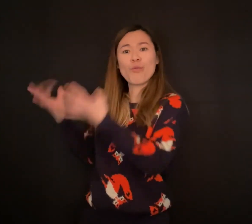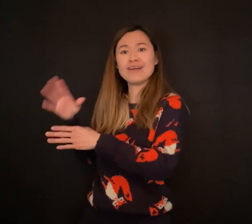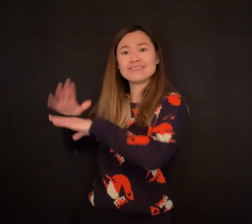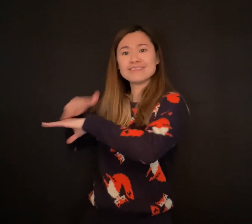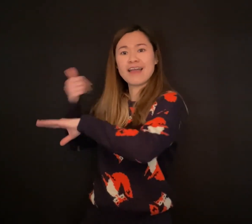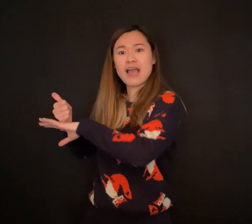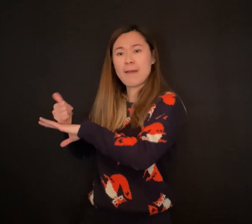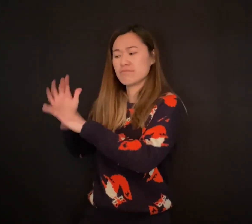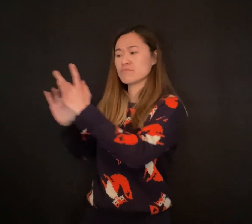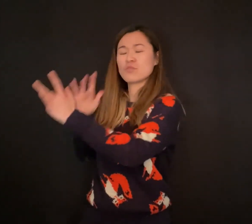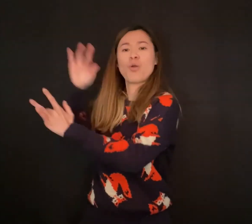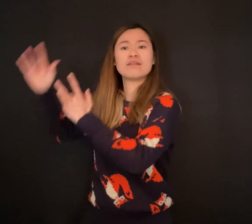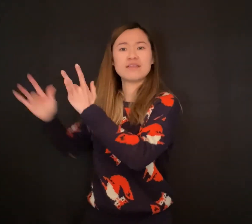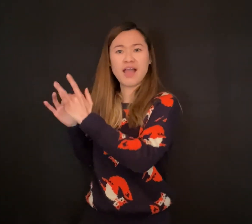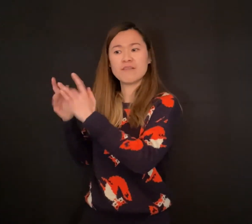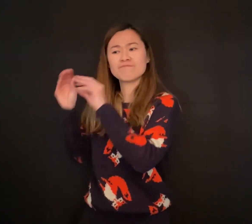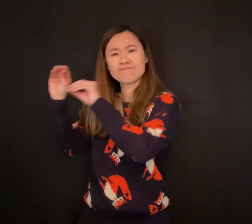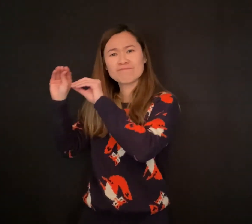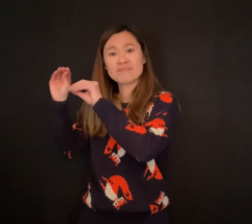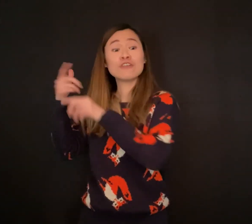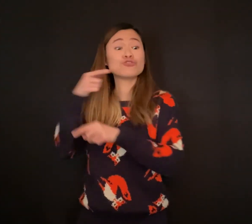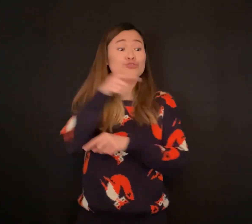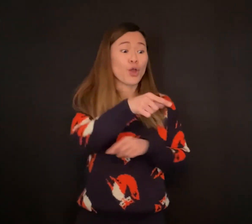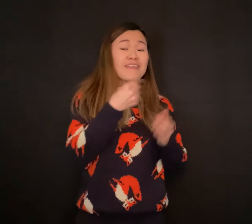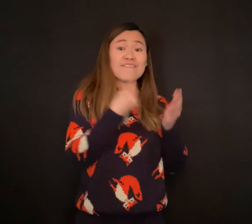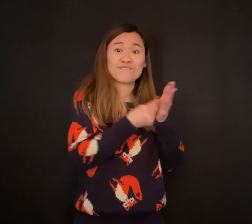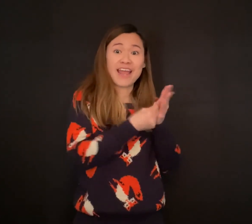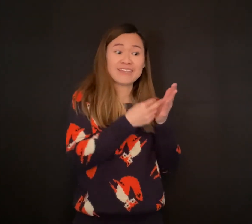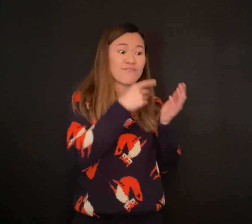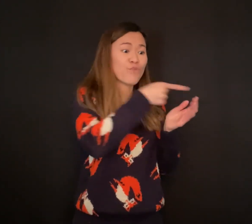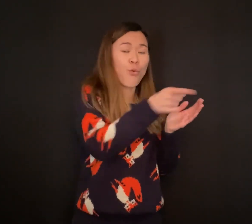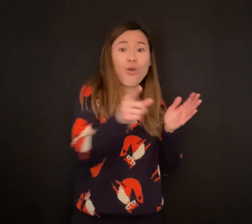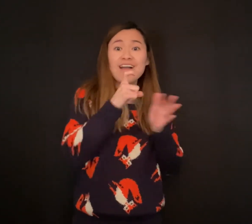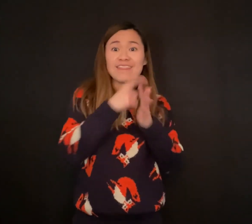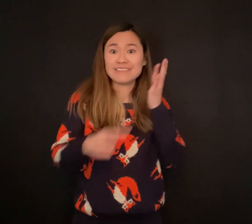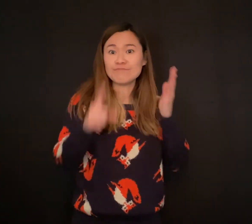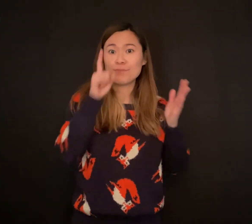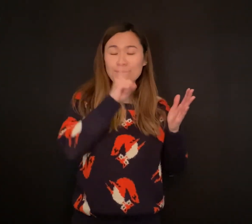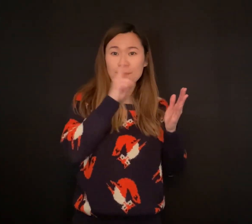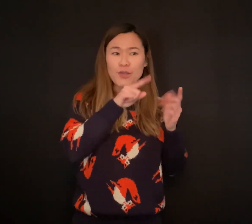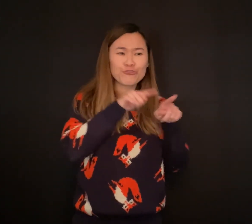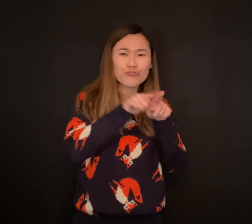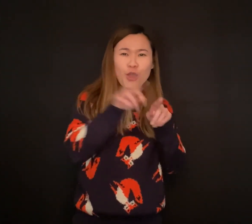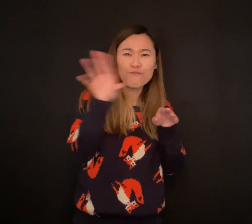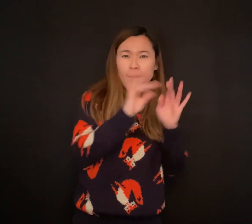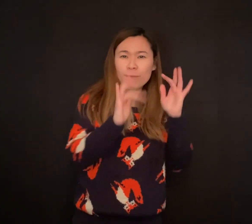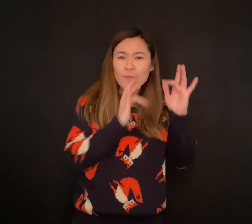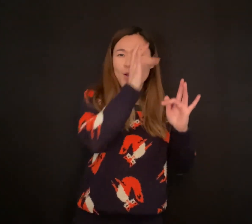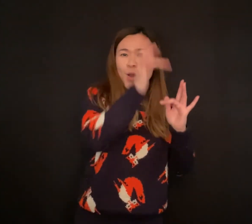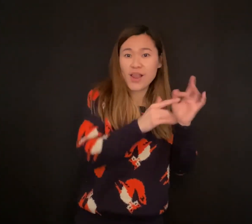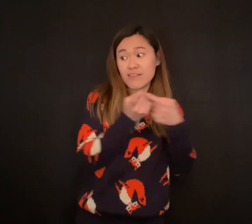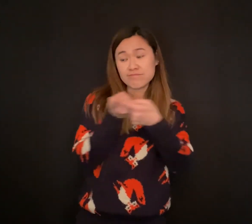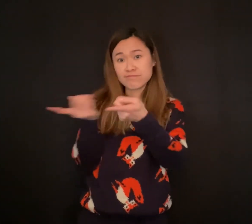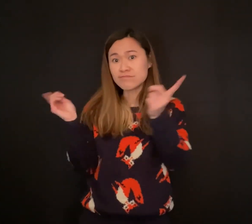they've already set up online training. That funding you have can be used to pay for these online activities.